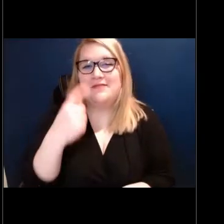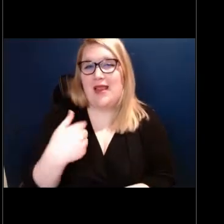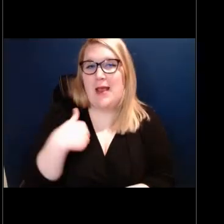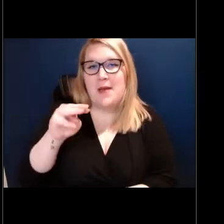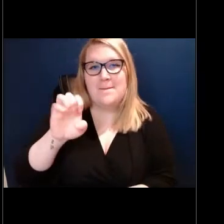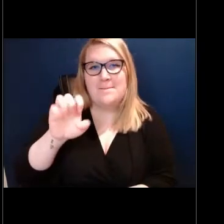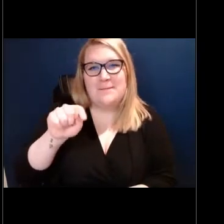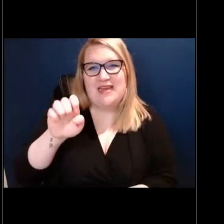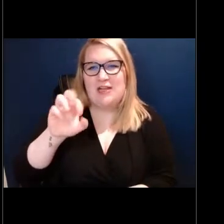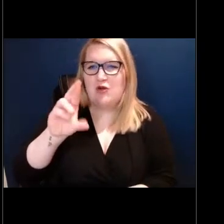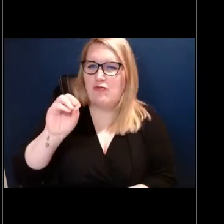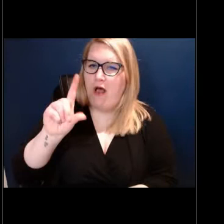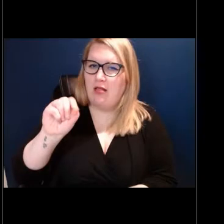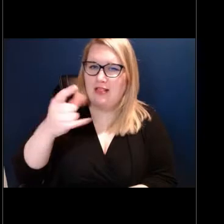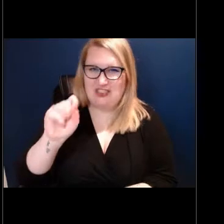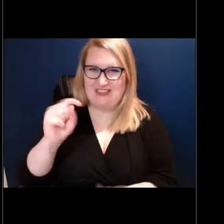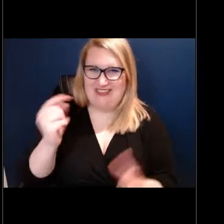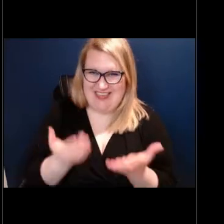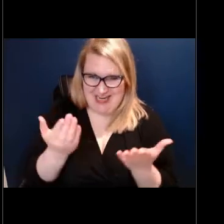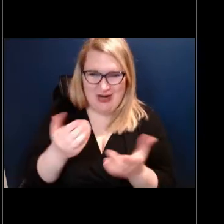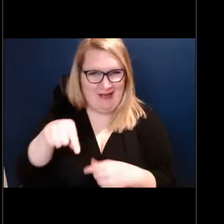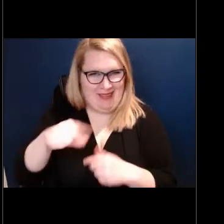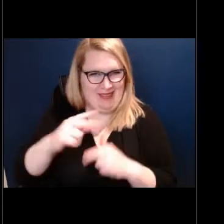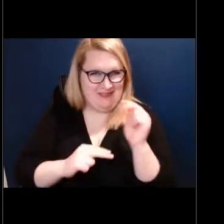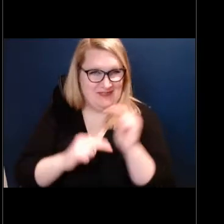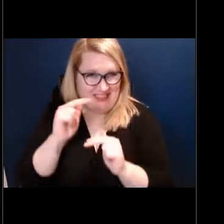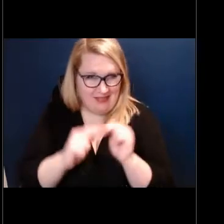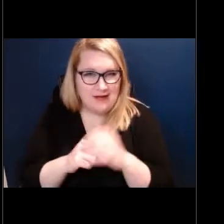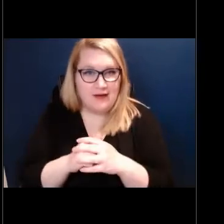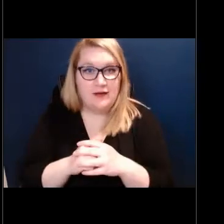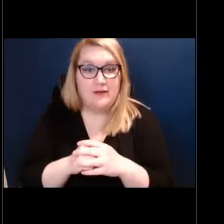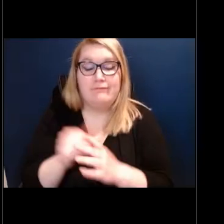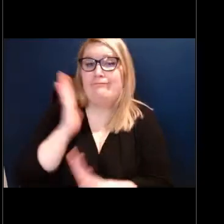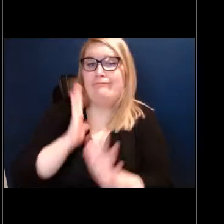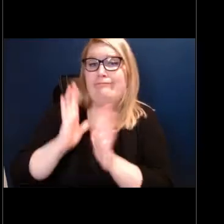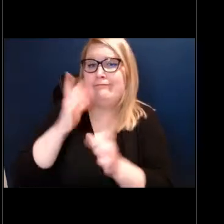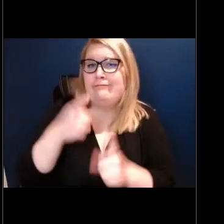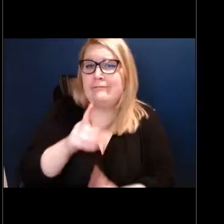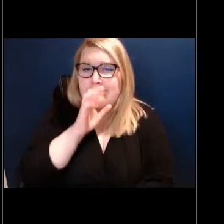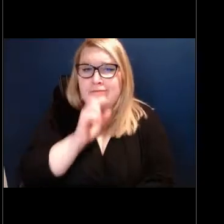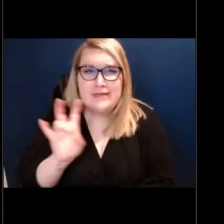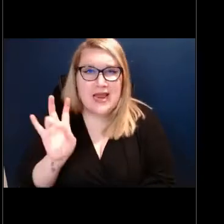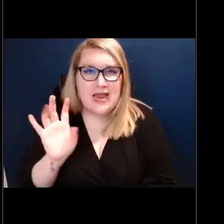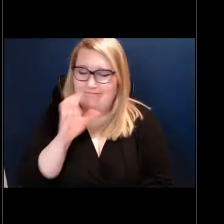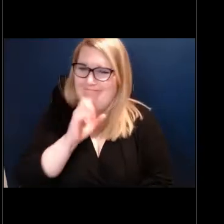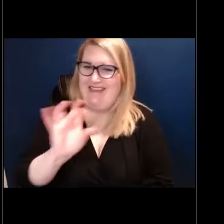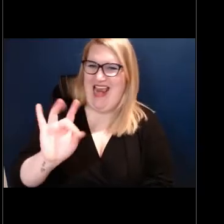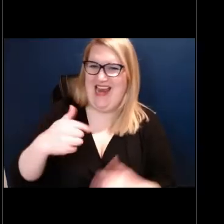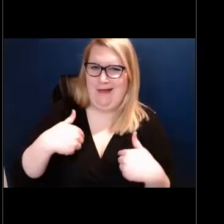at the NOAA Satellite Operations Facility and long ago when I was about eight years old, I actually kind of got my first glimpse